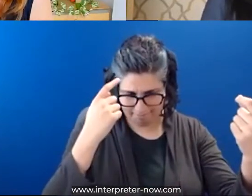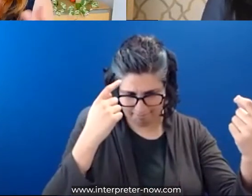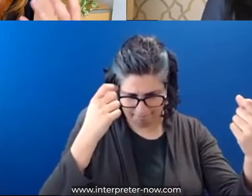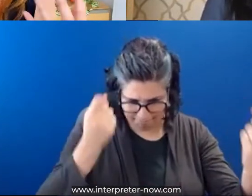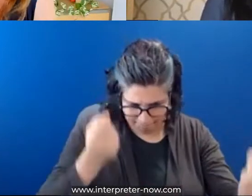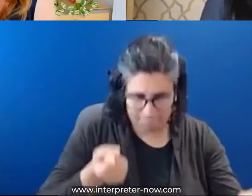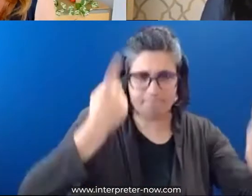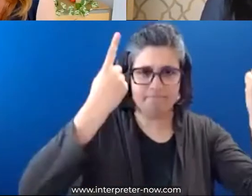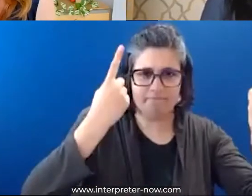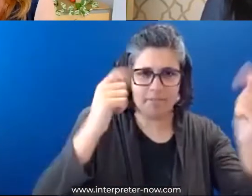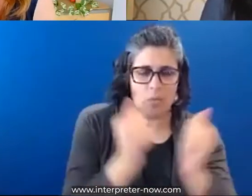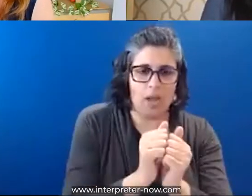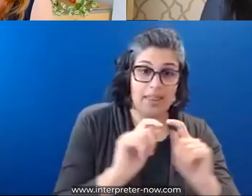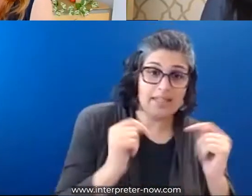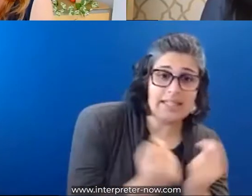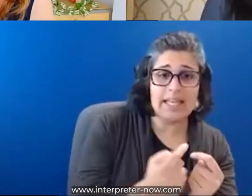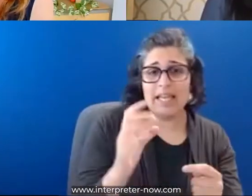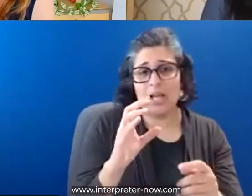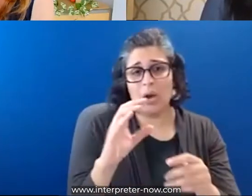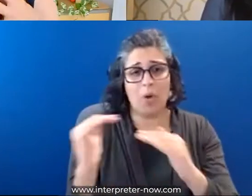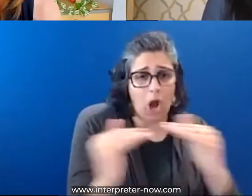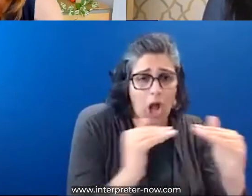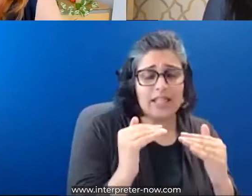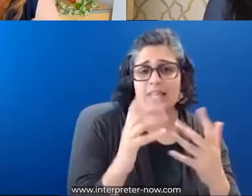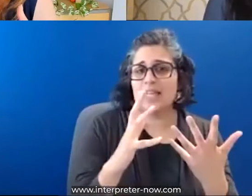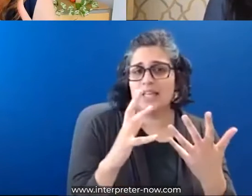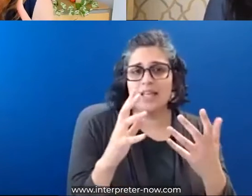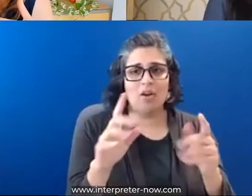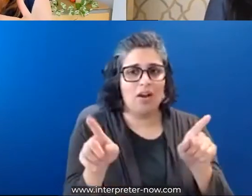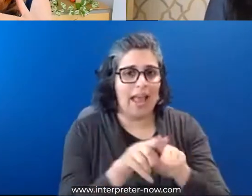where they're their team if they're a manager, how can they create common ground as they're